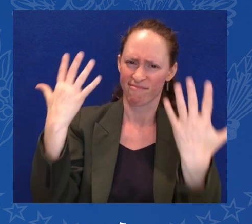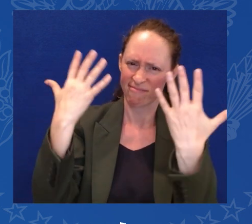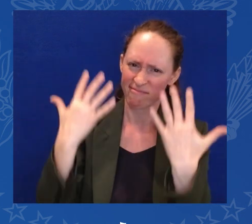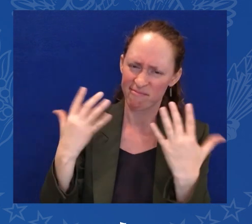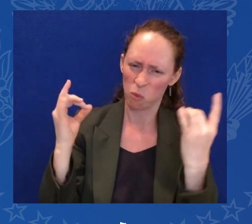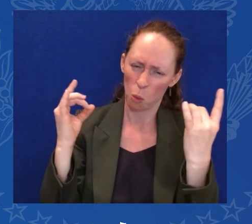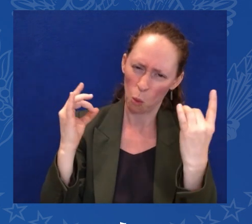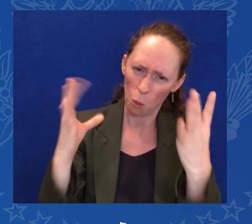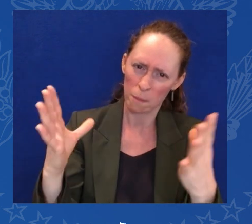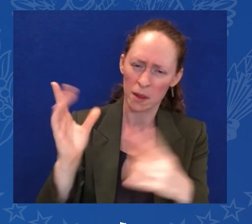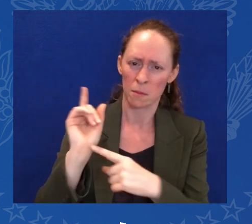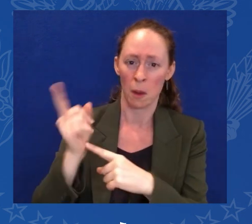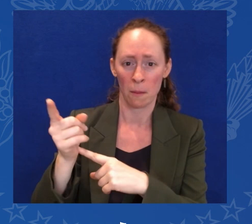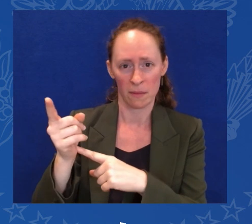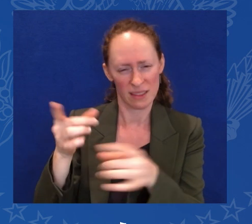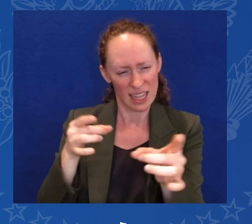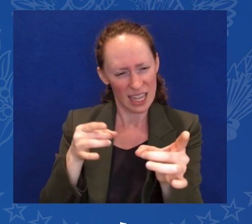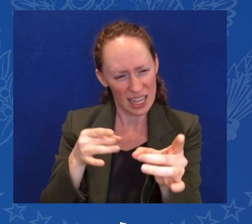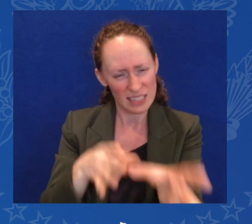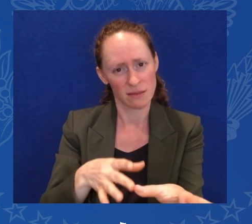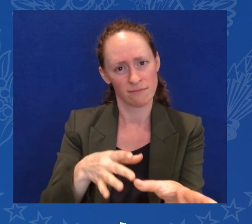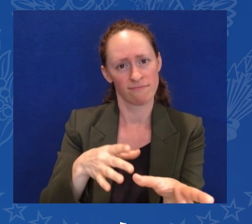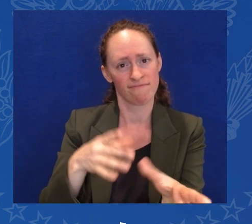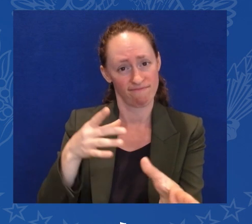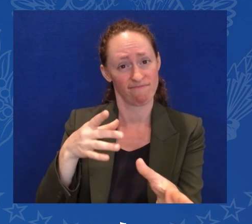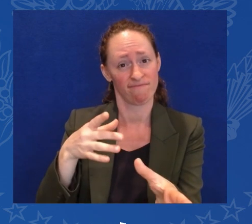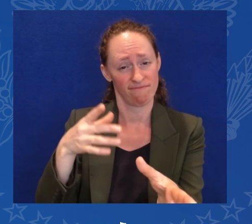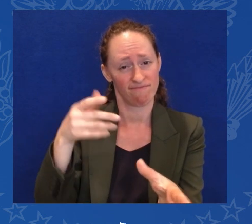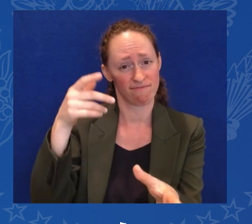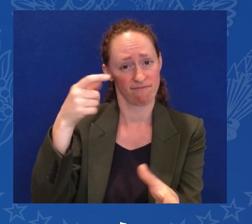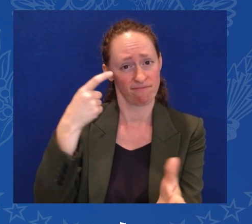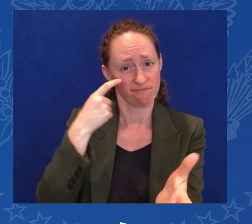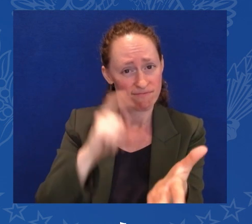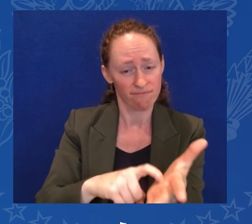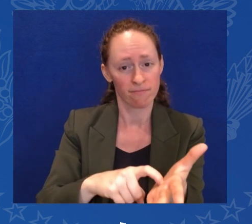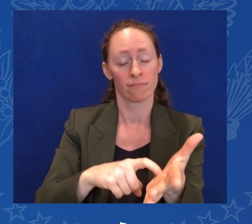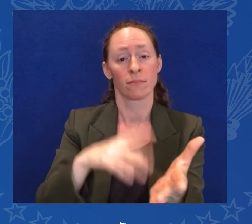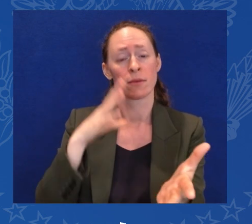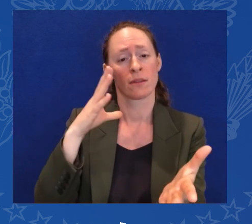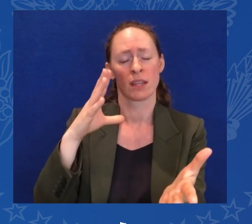to look with open eyes at that horror and to act.